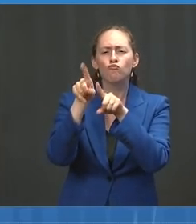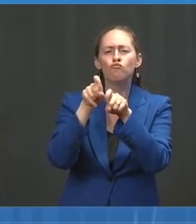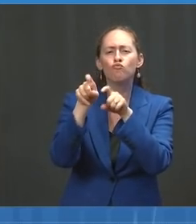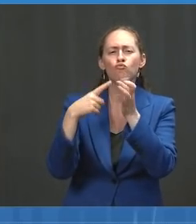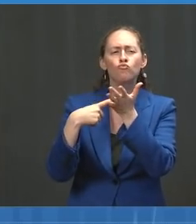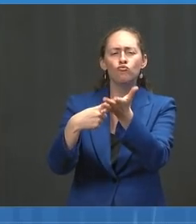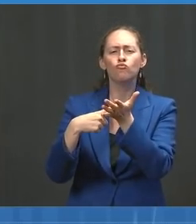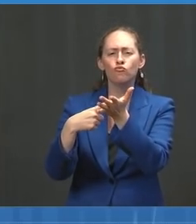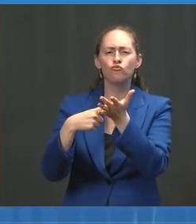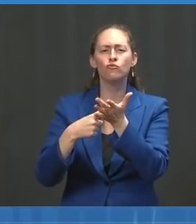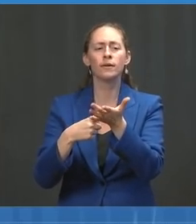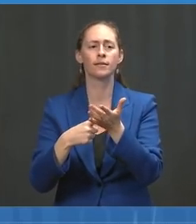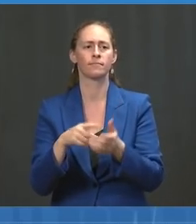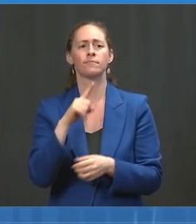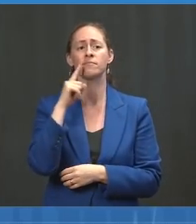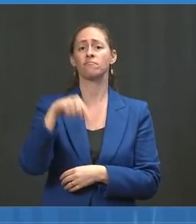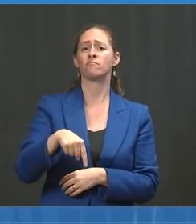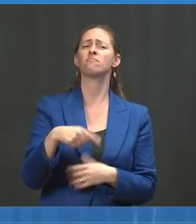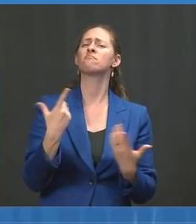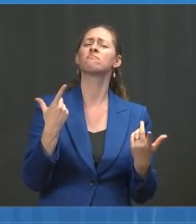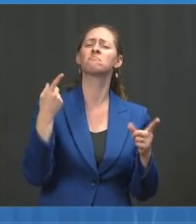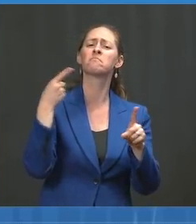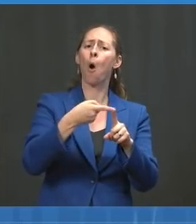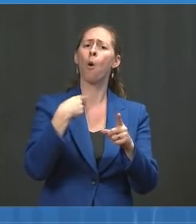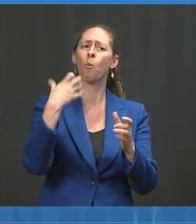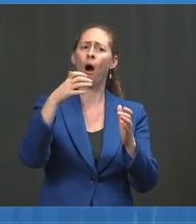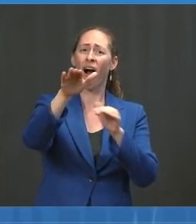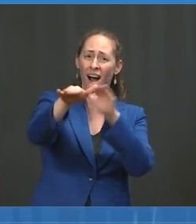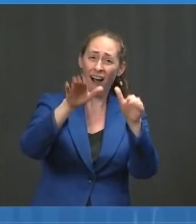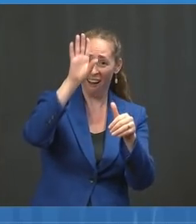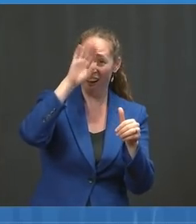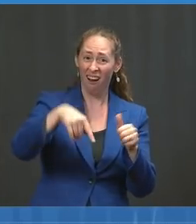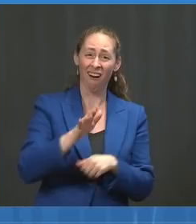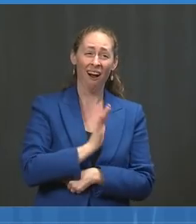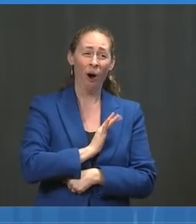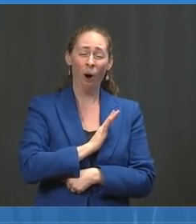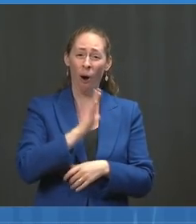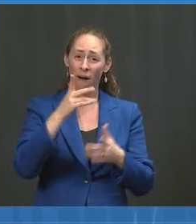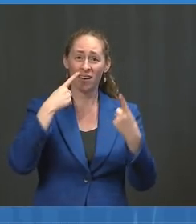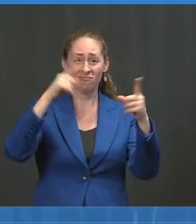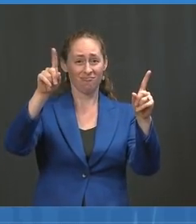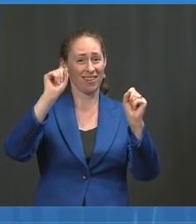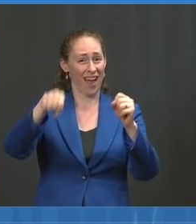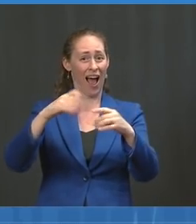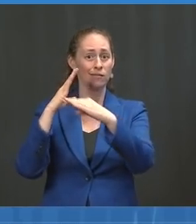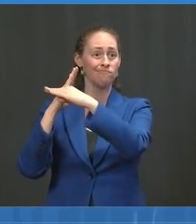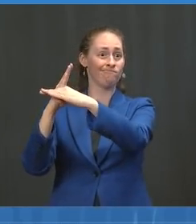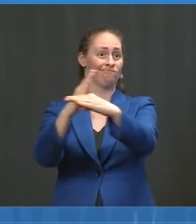So, bottom line is: This is a very effective intervention for COVID-19. It is underutilized,